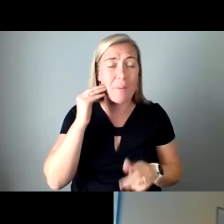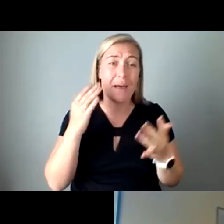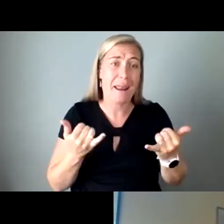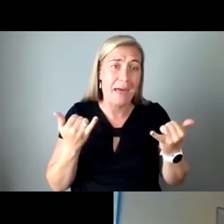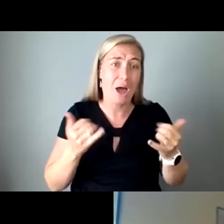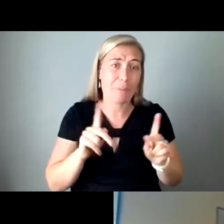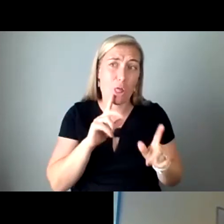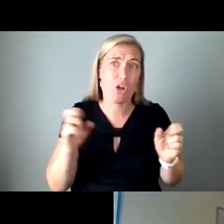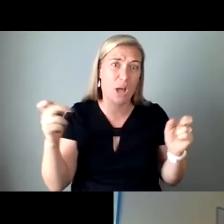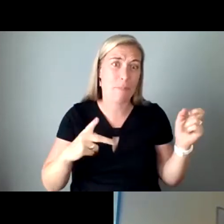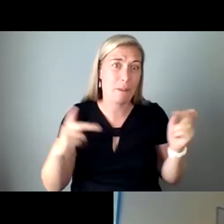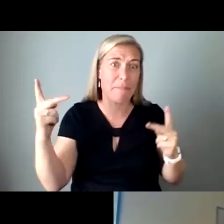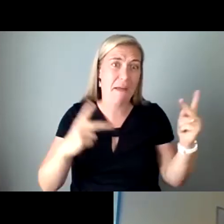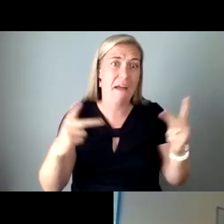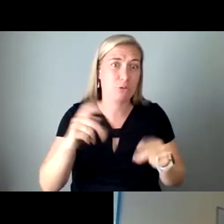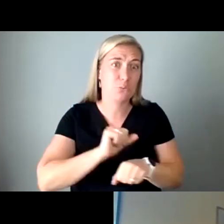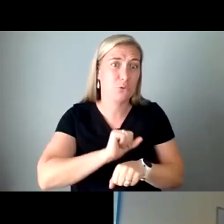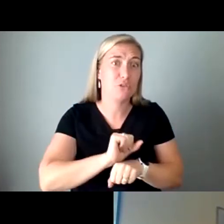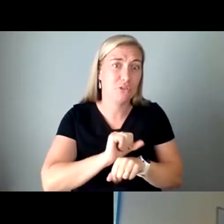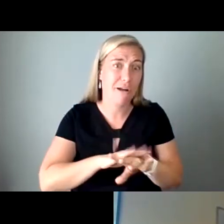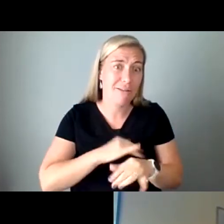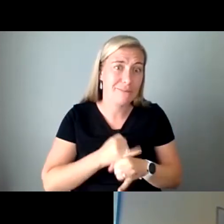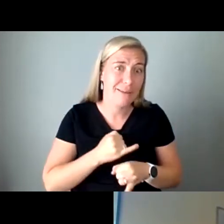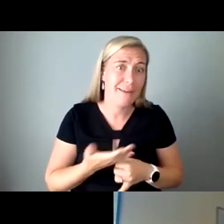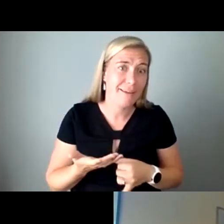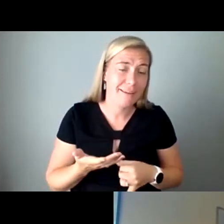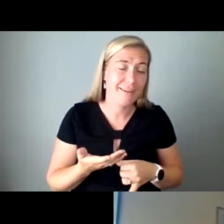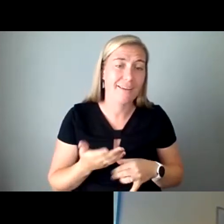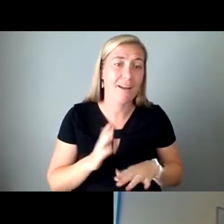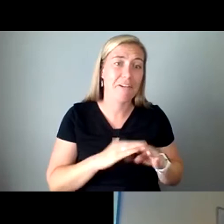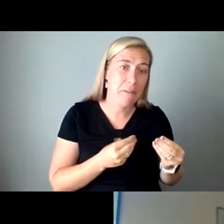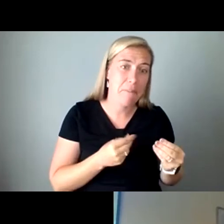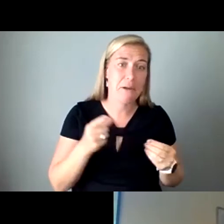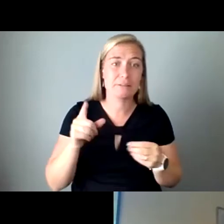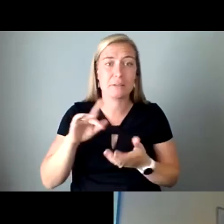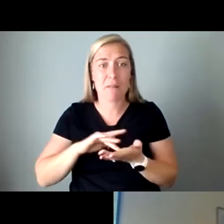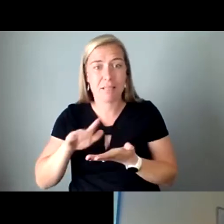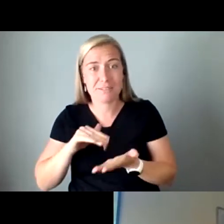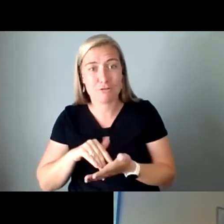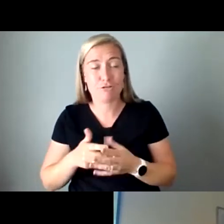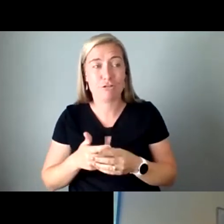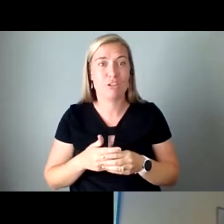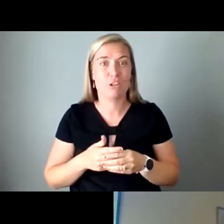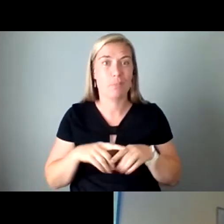returning to different work environments. This is a policy for all of us we're one Rochester.